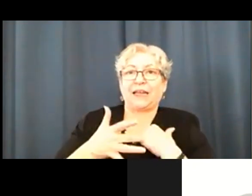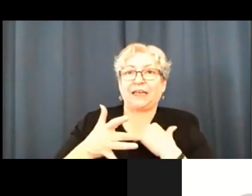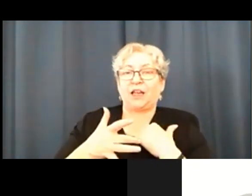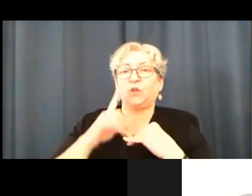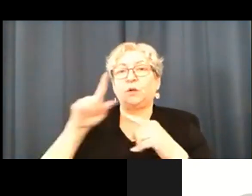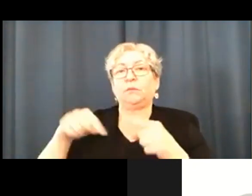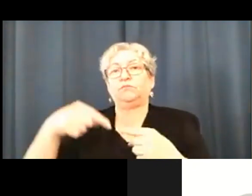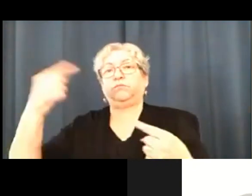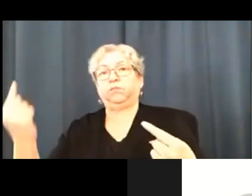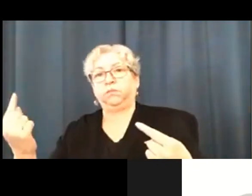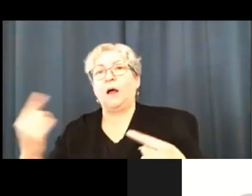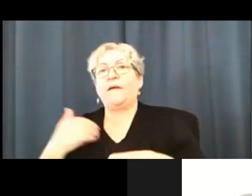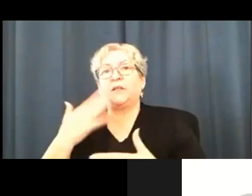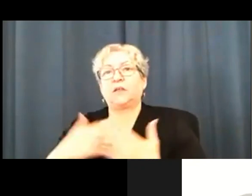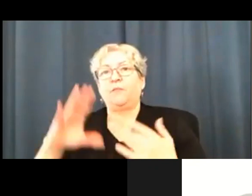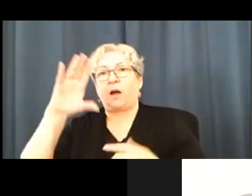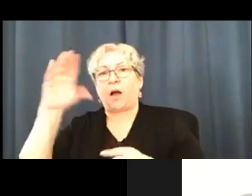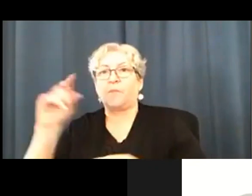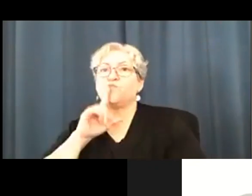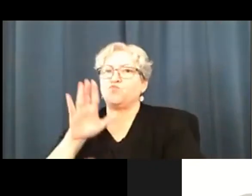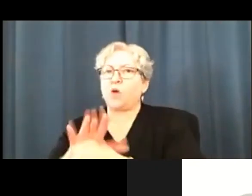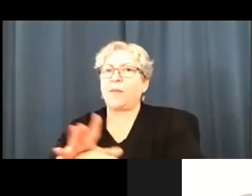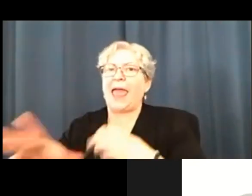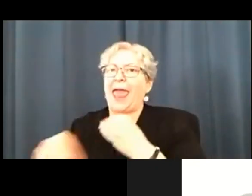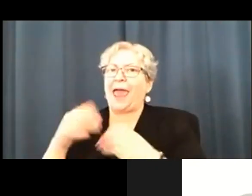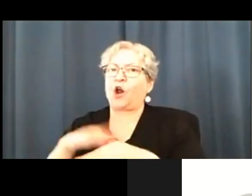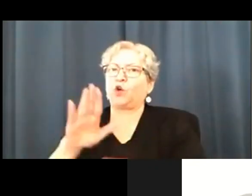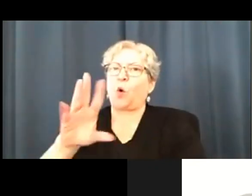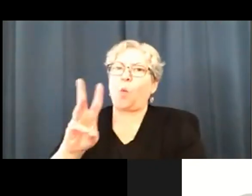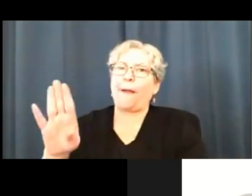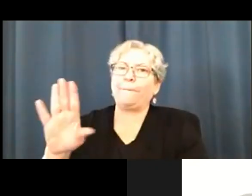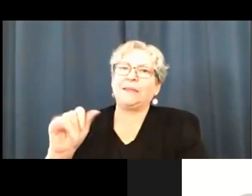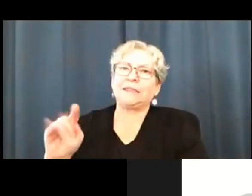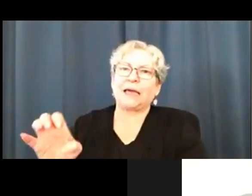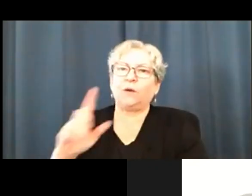where there's companies that are promising add-ons for your website that can actually fix